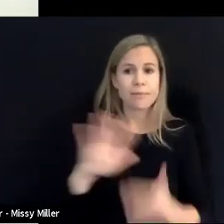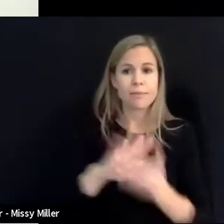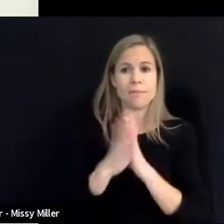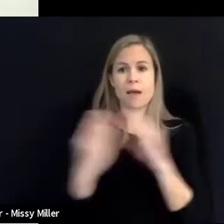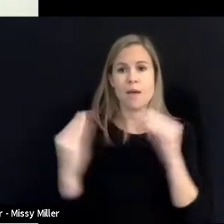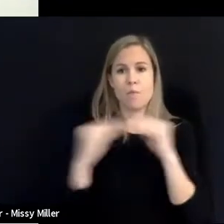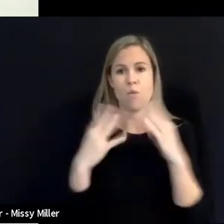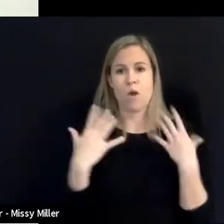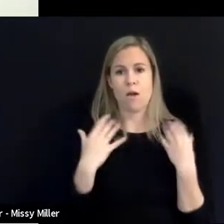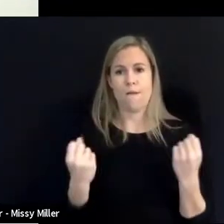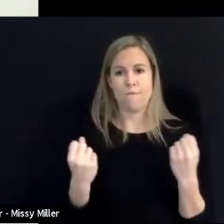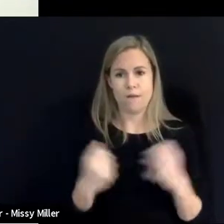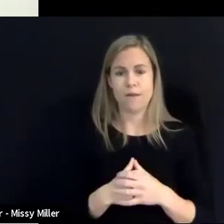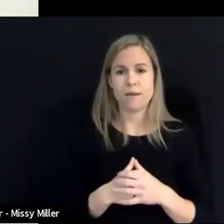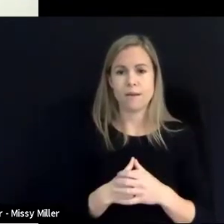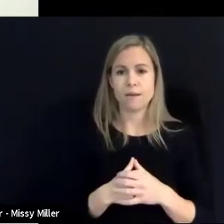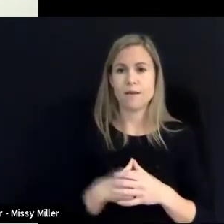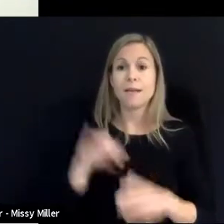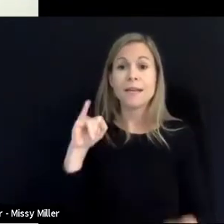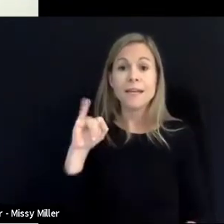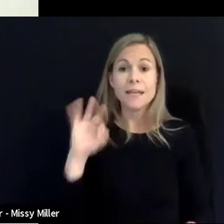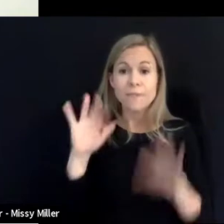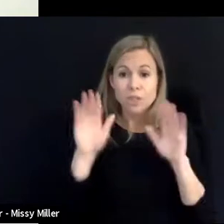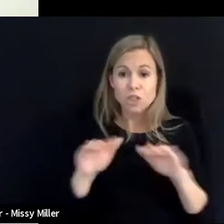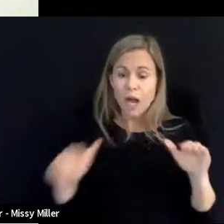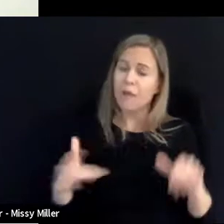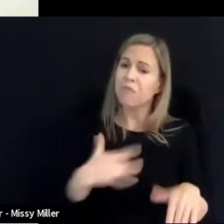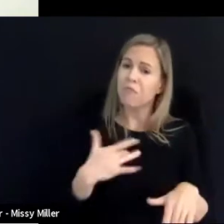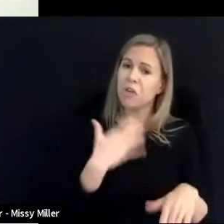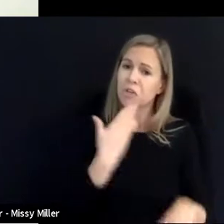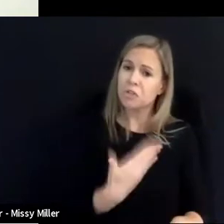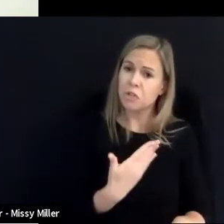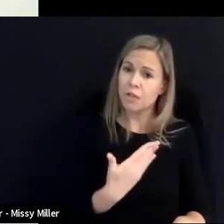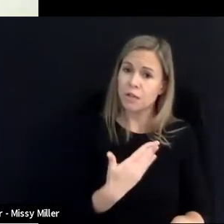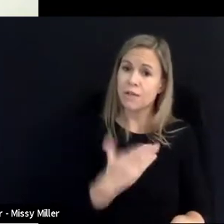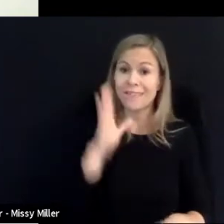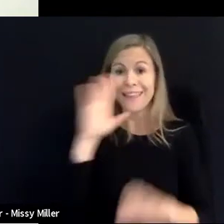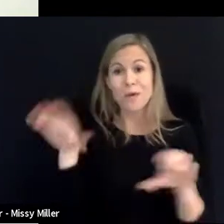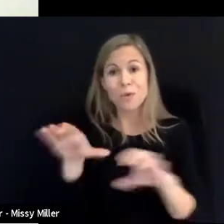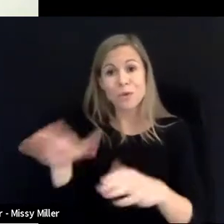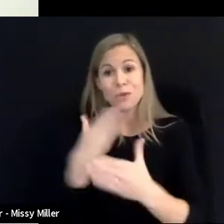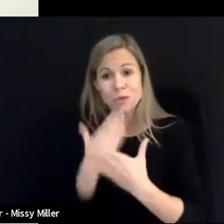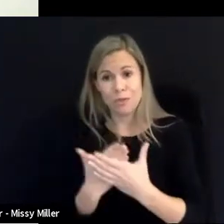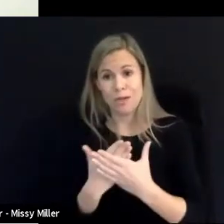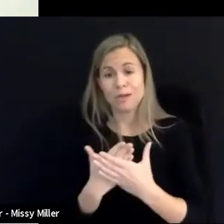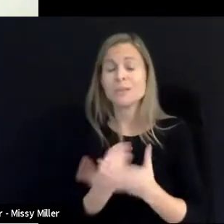Know that children who feel good, do good. So watch out for that pain issue. Always, always, always check out pain first.